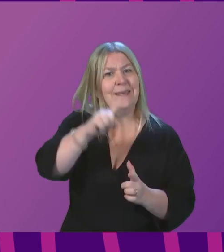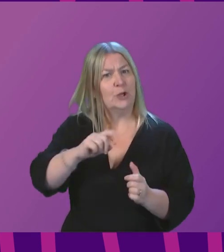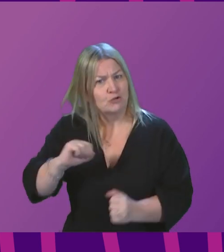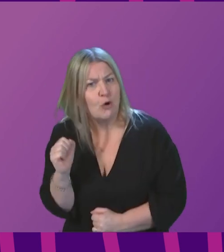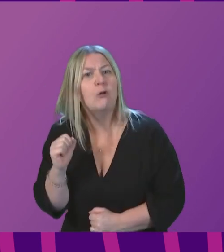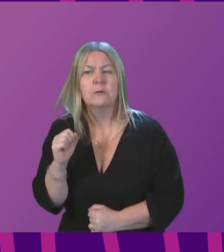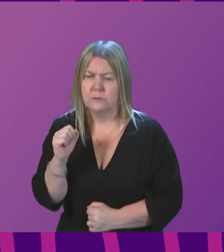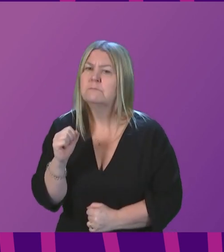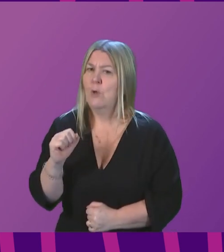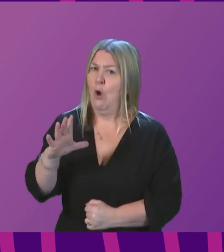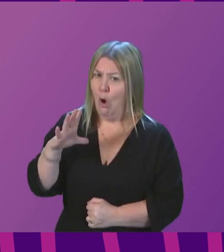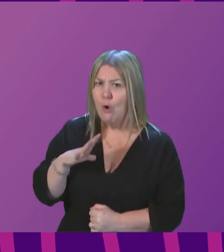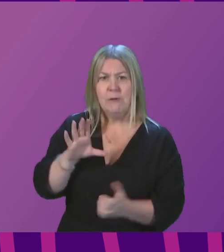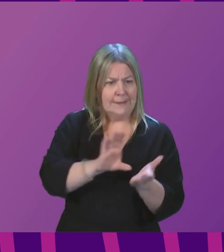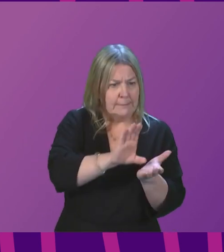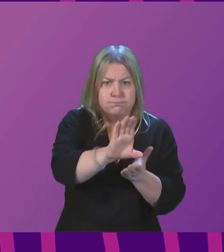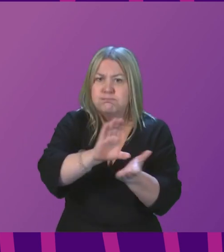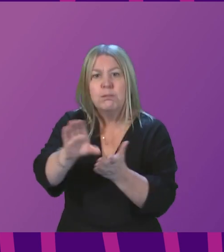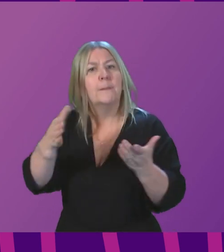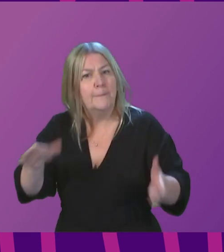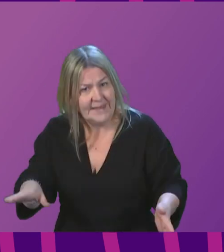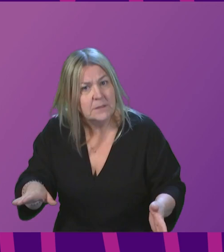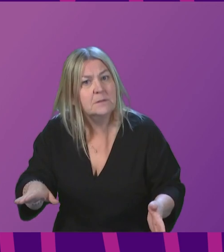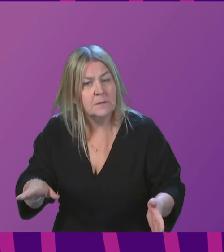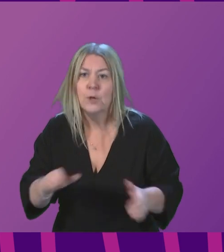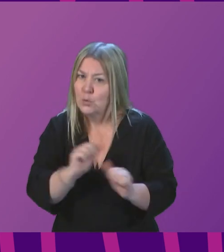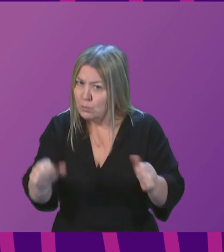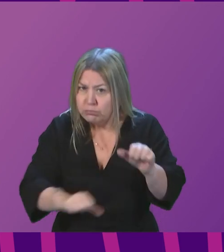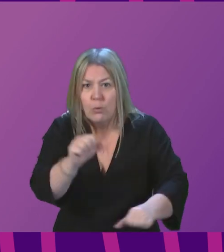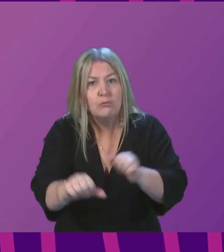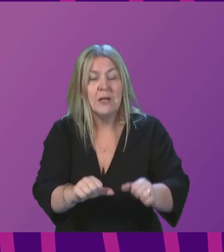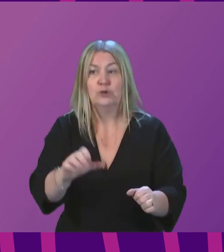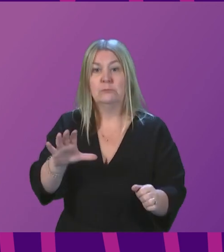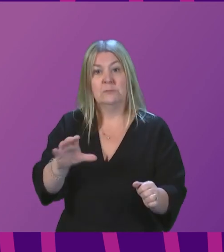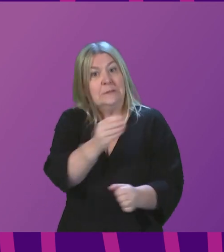Some have made very good progress and say that they have already paid almost all the